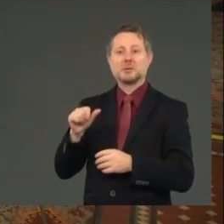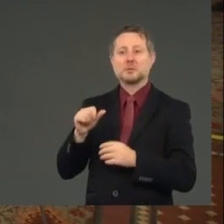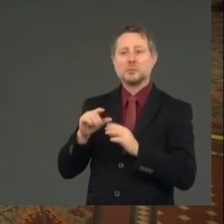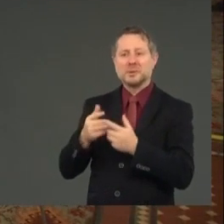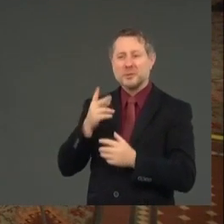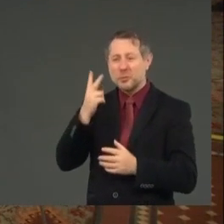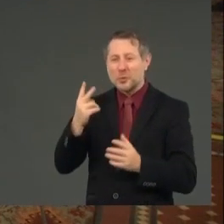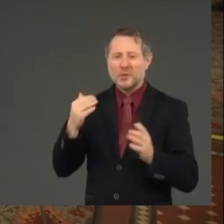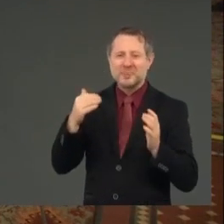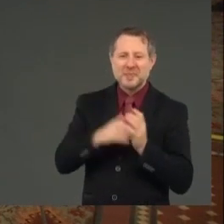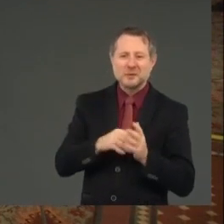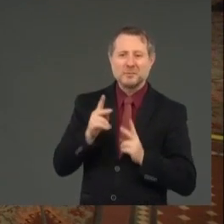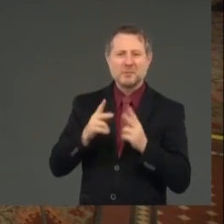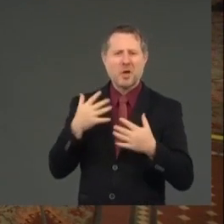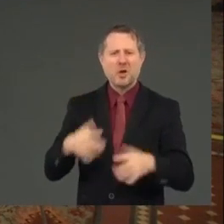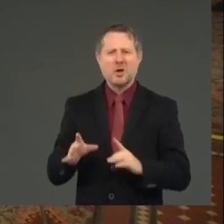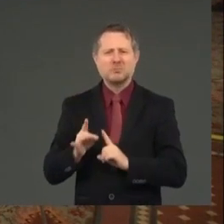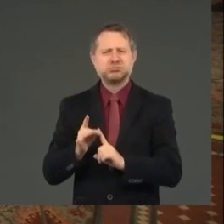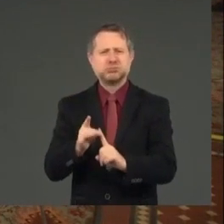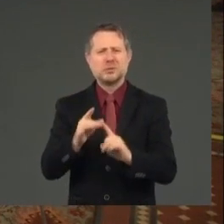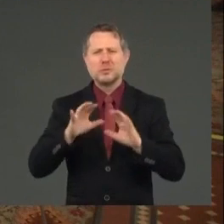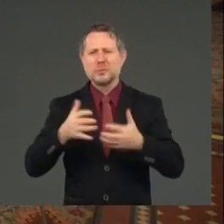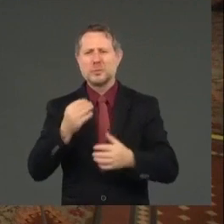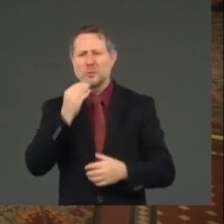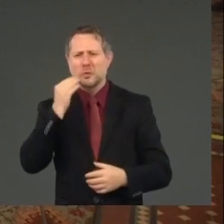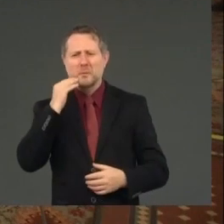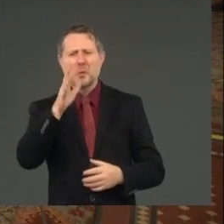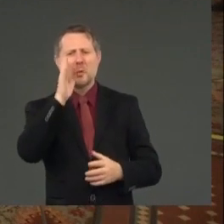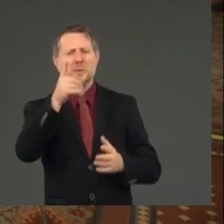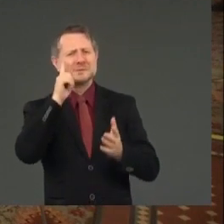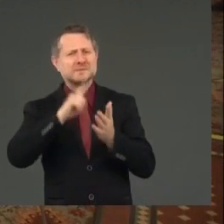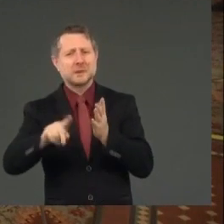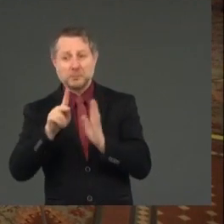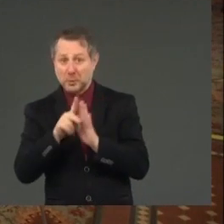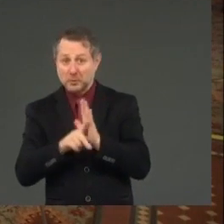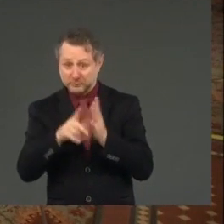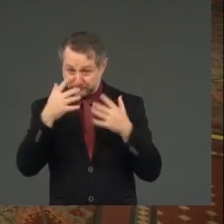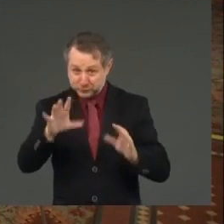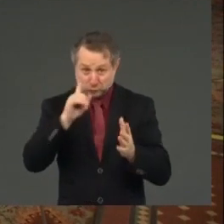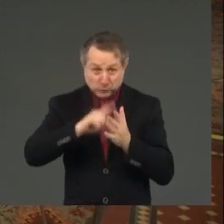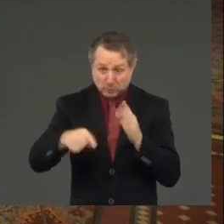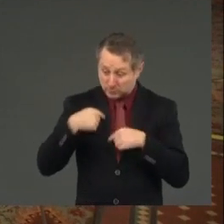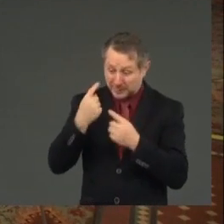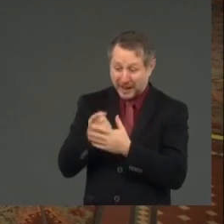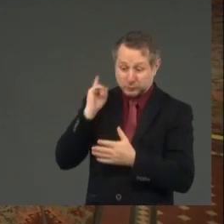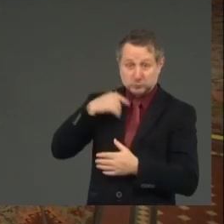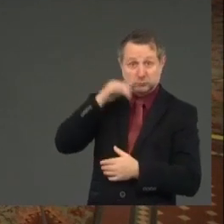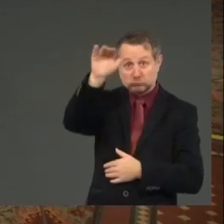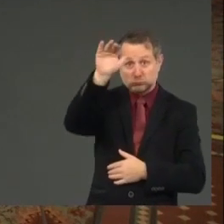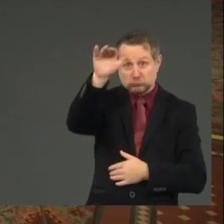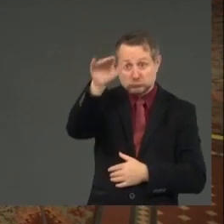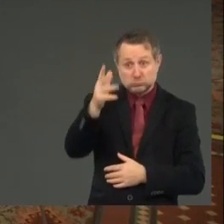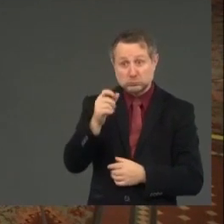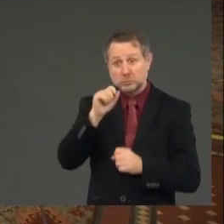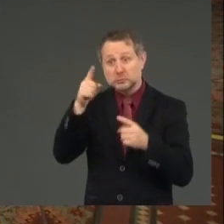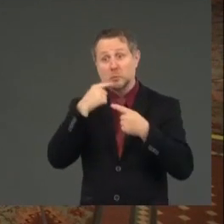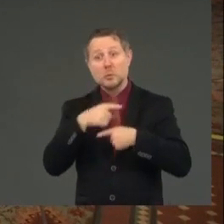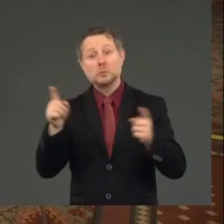ANOTHER SITUATION LIKE WHAT WE'VE SEEN IN THE NURSING HOMES. THEY HAVE SEEN 2,000 CASES IN THESE GROUP HOMES. YOU SAID YOU WOULD CHECK THE